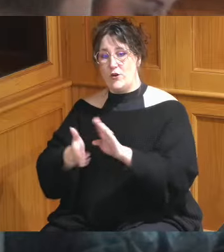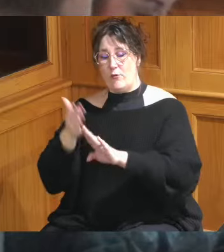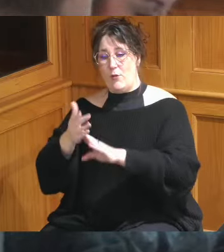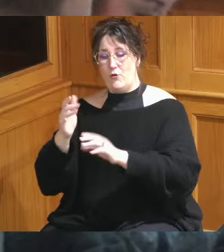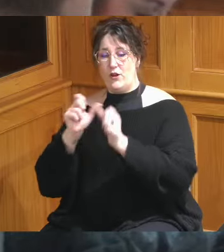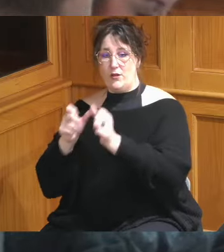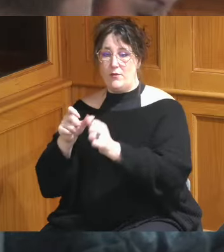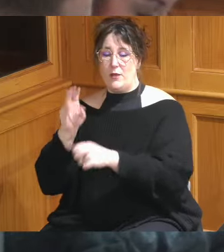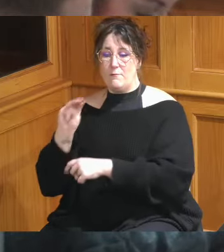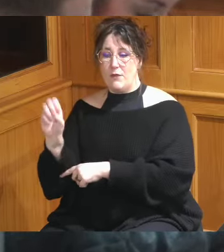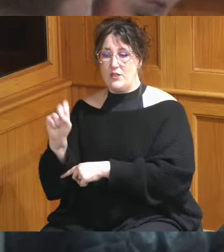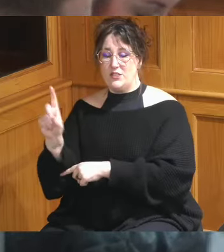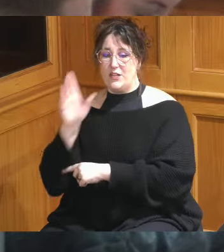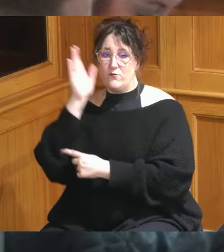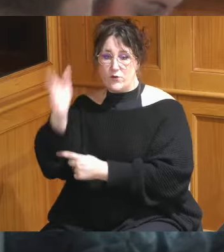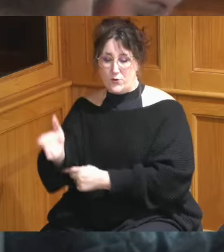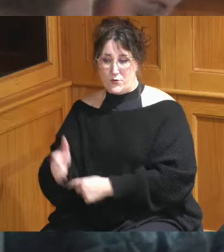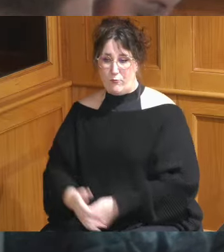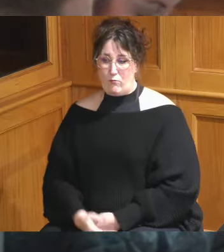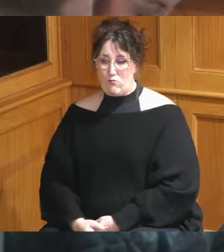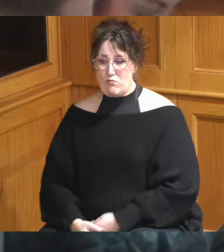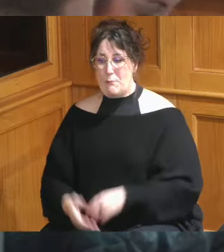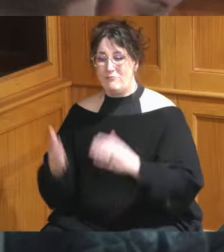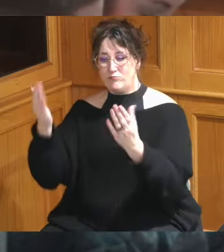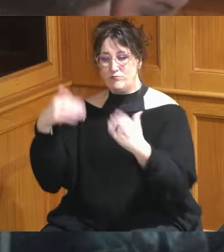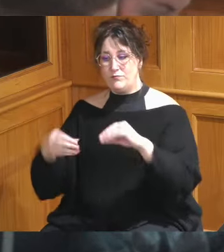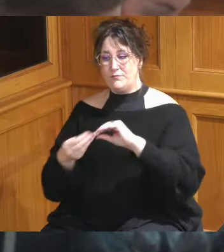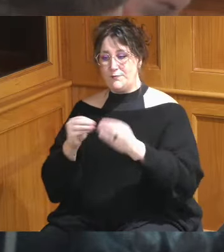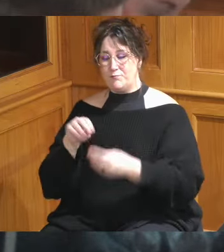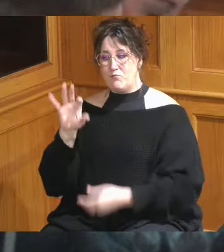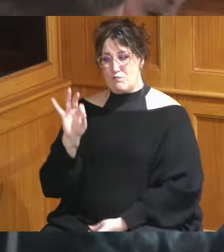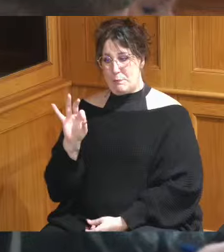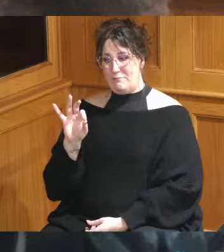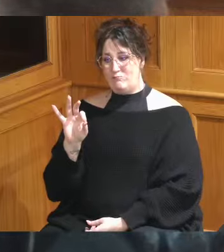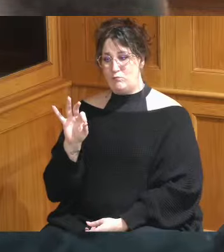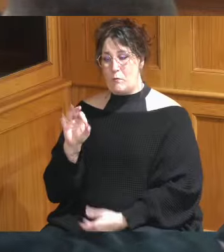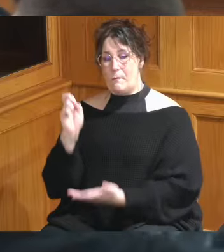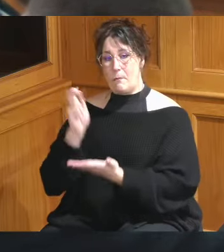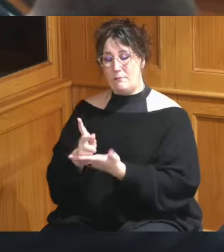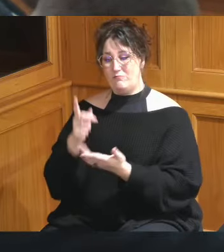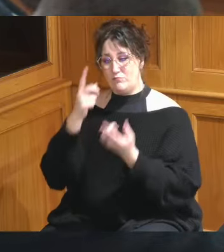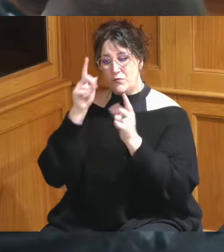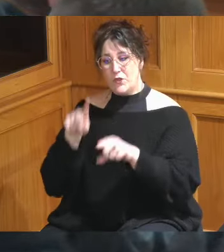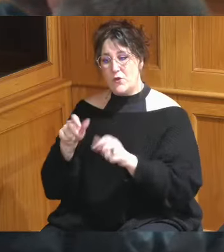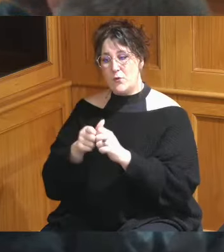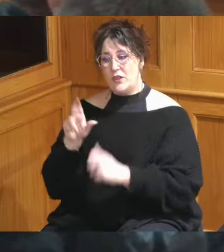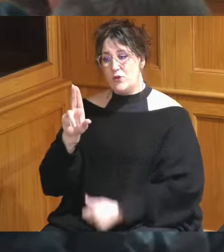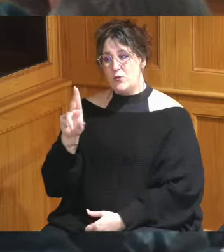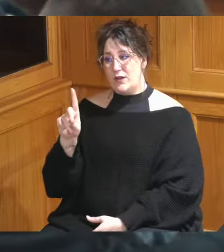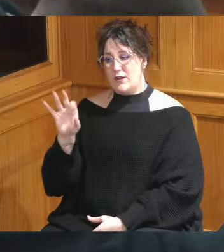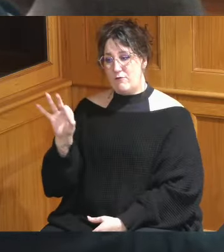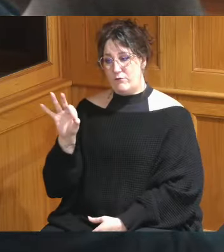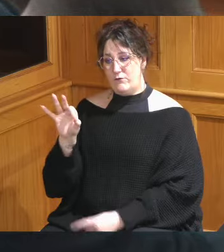MSD in the future. Item nine is to authorize an agreement with UDF under which UDF will perform